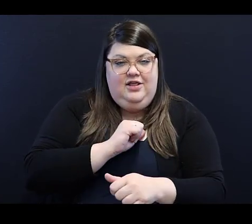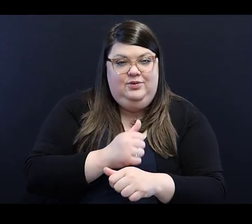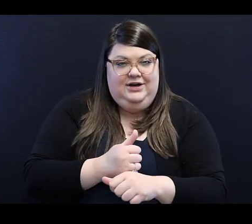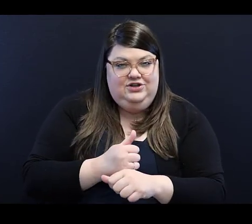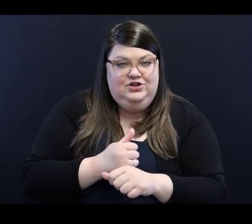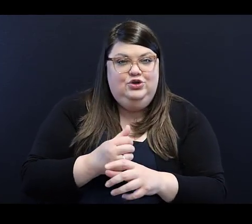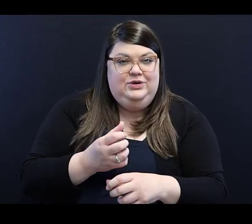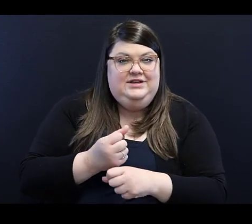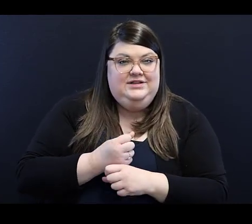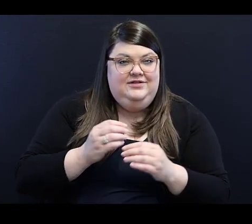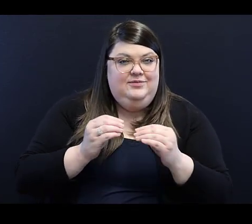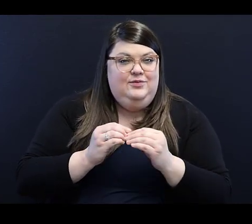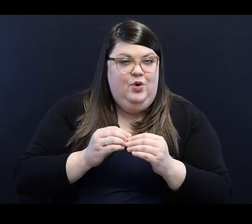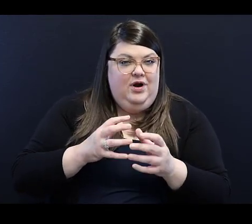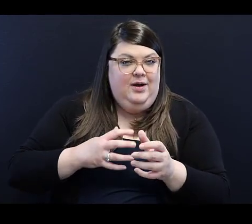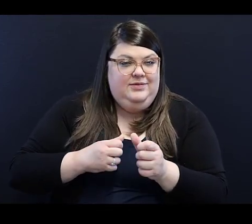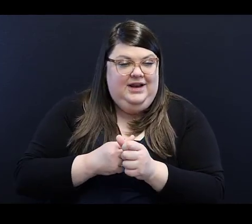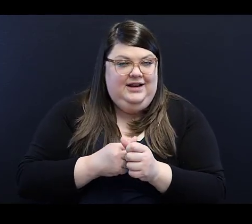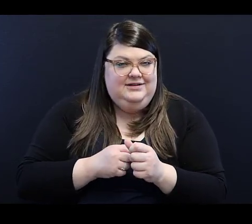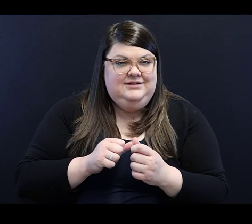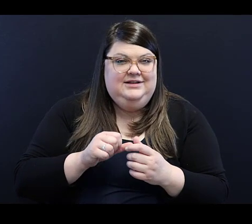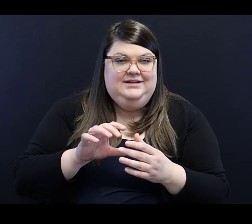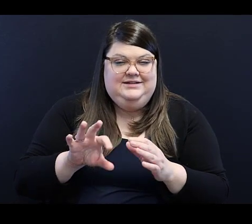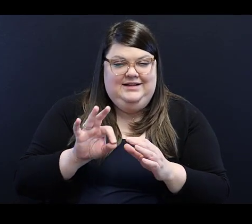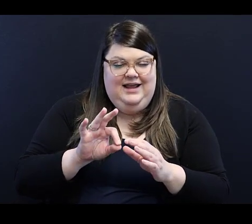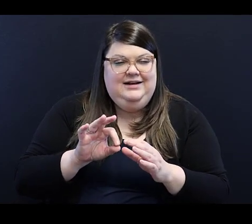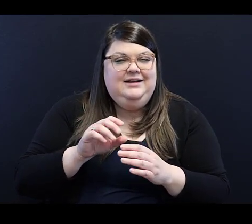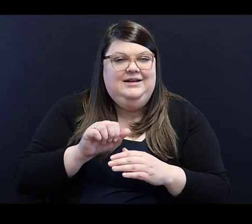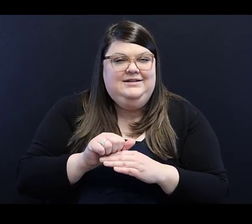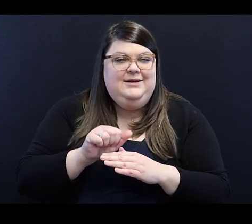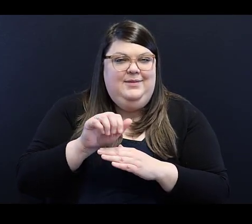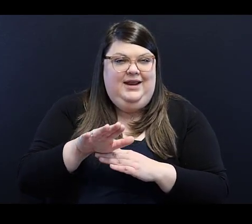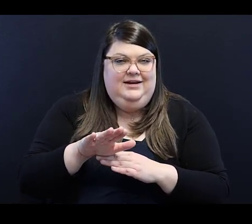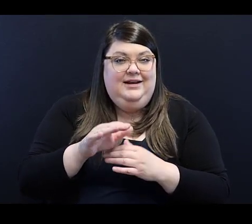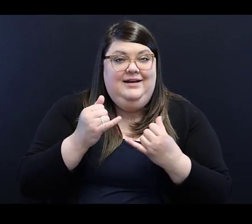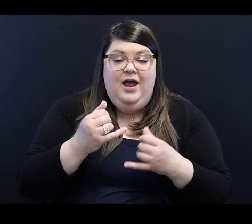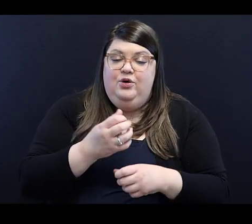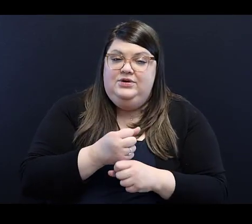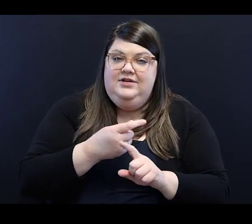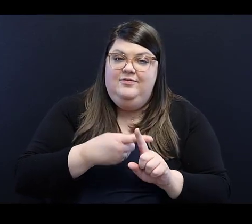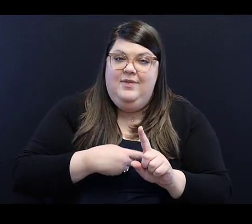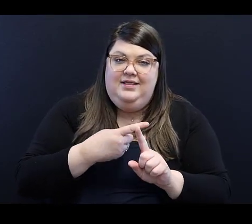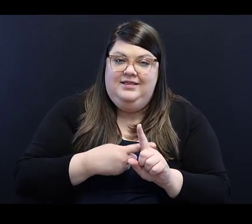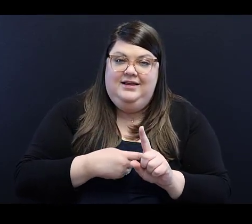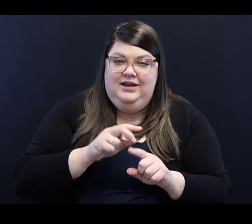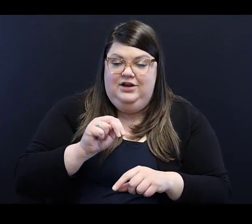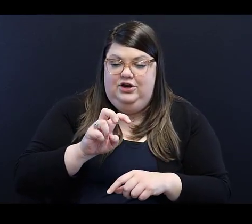further updates, and then select submit. You will now receive monthly newsletters from the NCRTM.